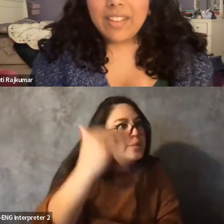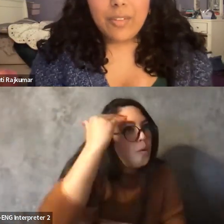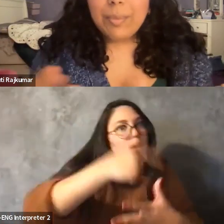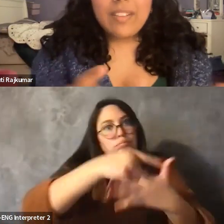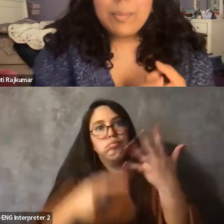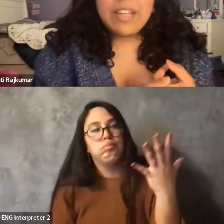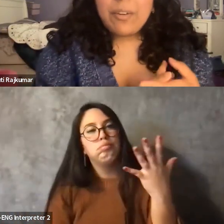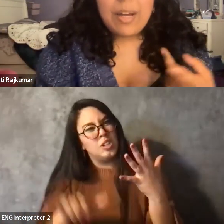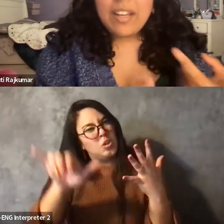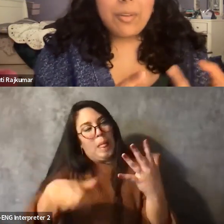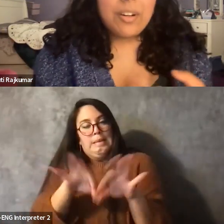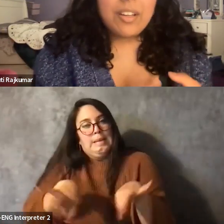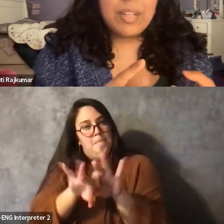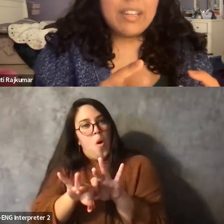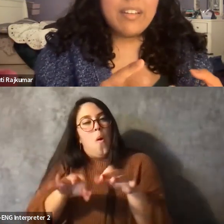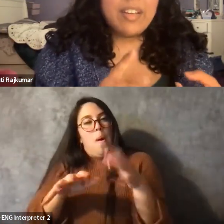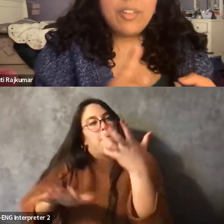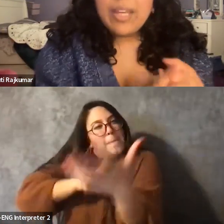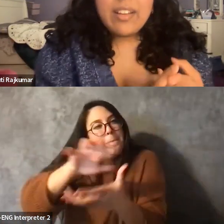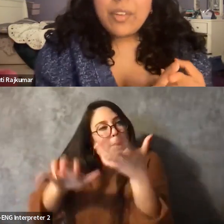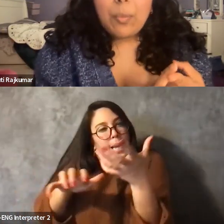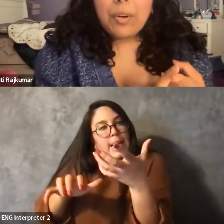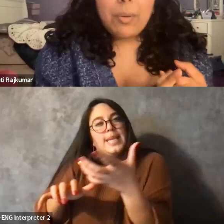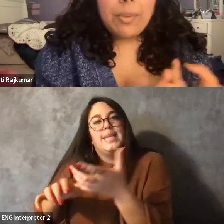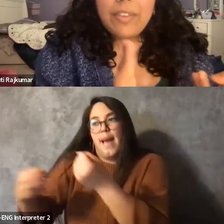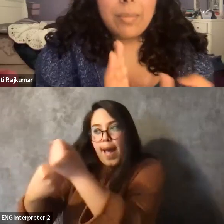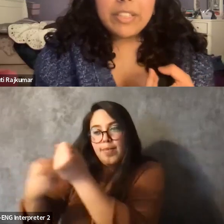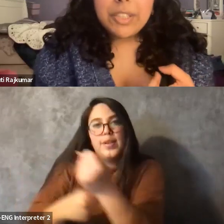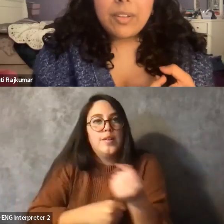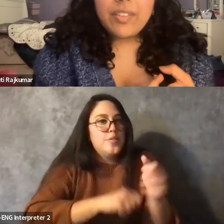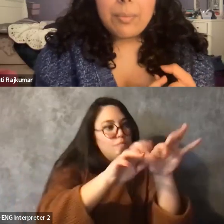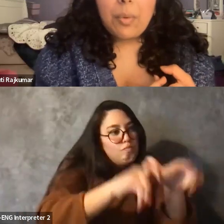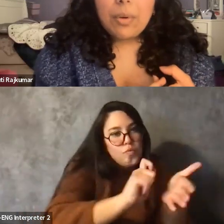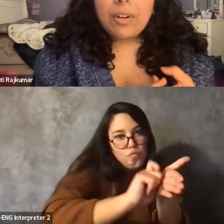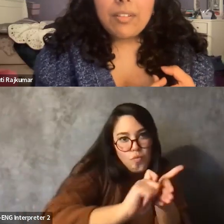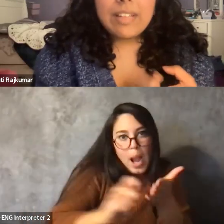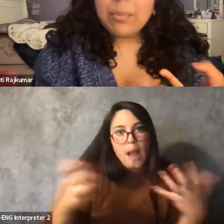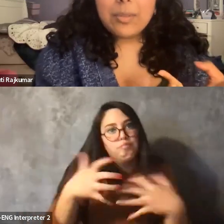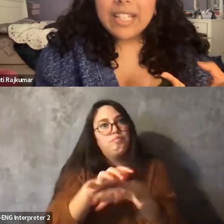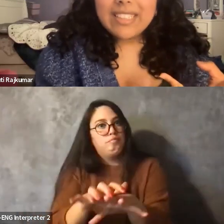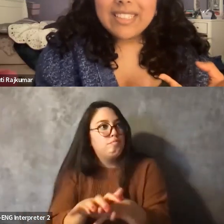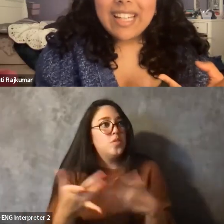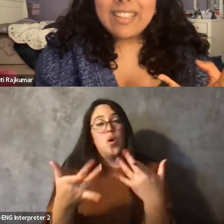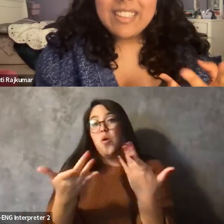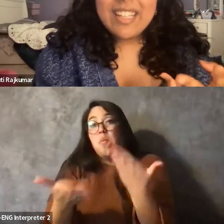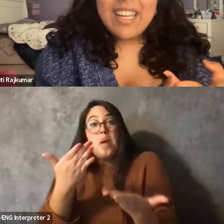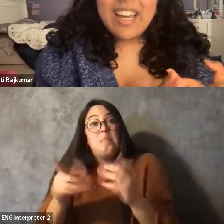It can just be speaking your mind or it can be doing hands-on work, whether that be in journalism or at a protest.